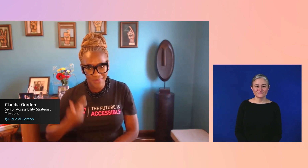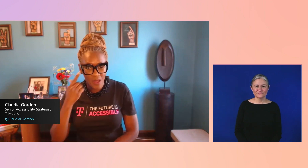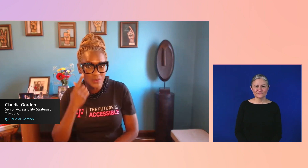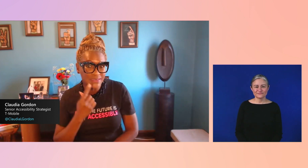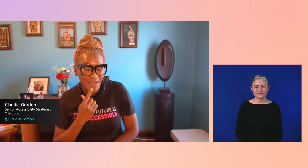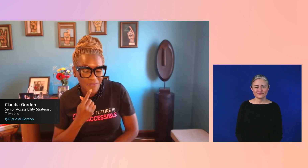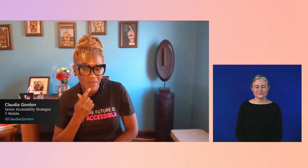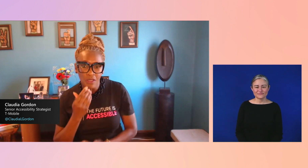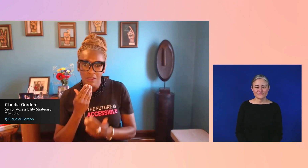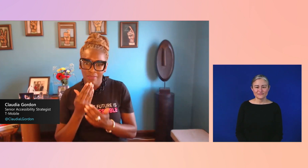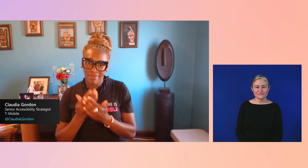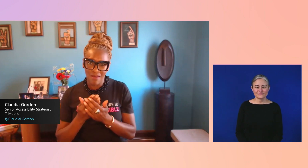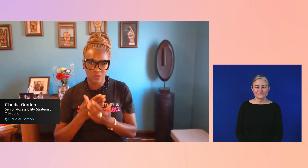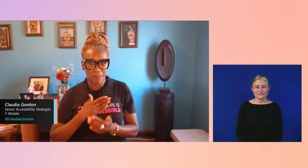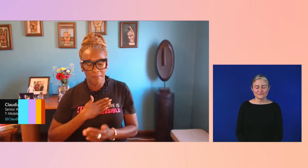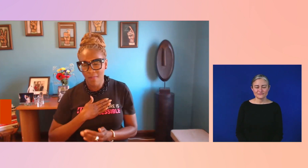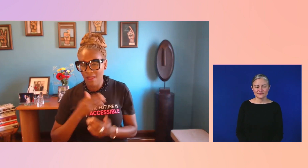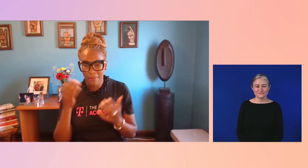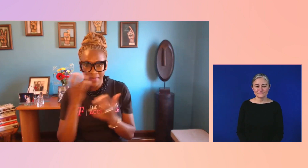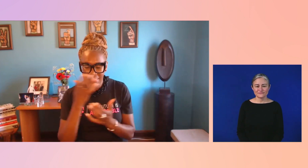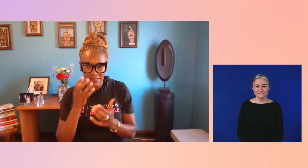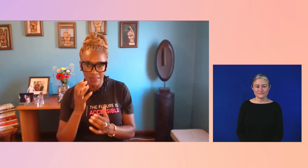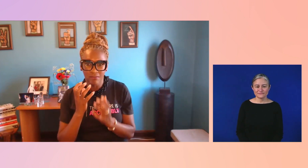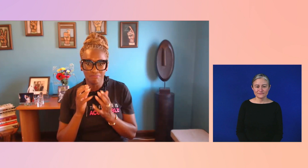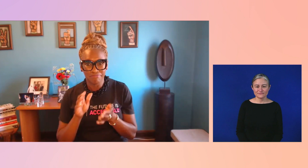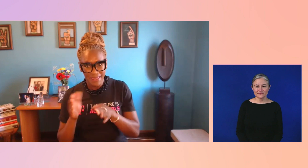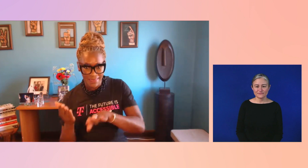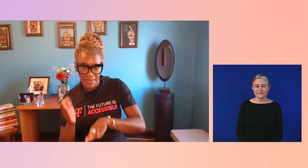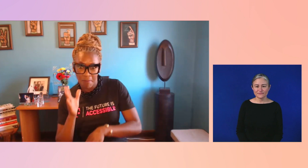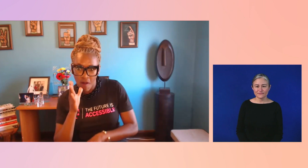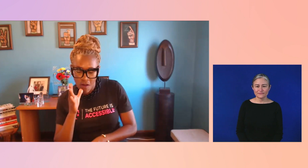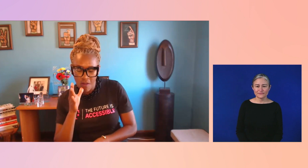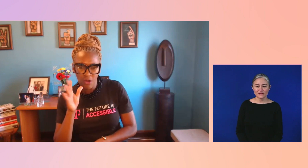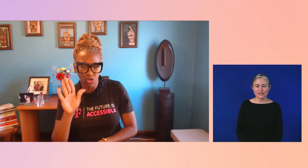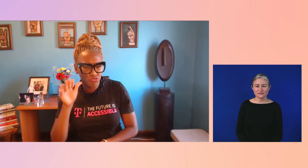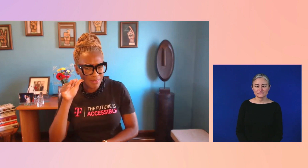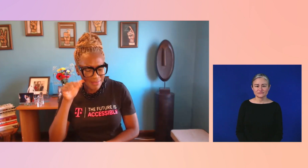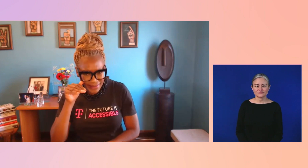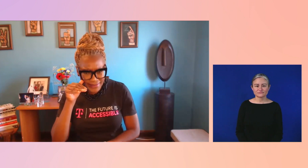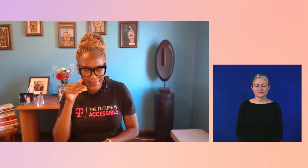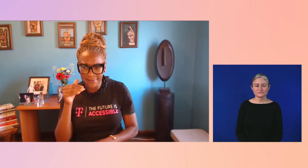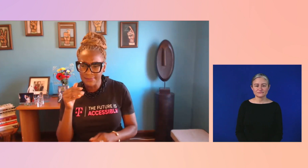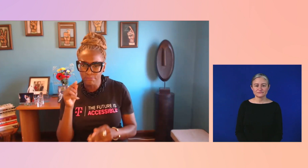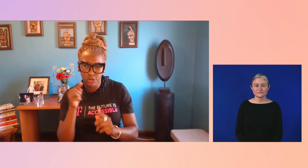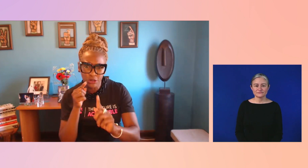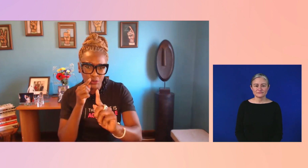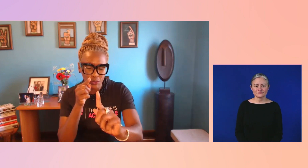The reason I was an outcast at the time was because I was deaf and I really have to thank my amazing late mother and